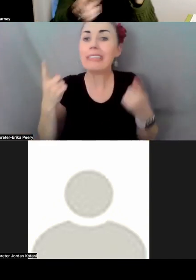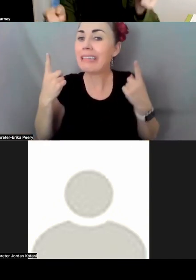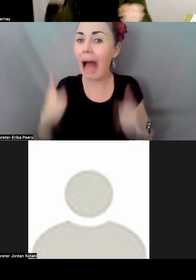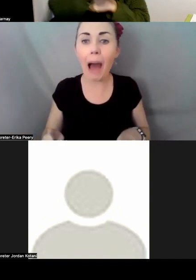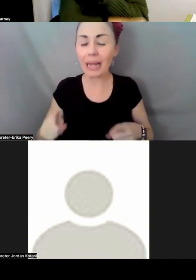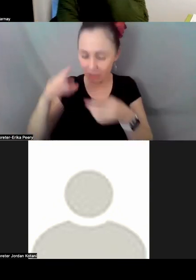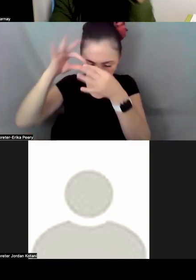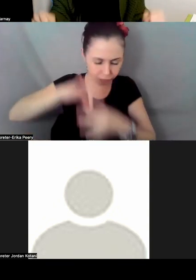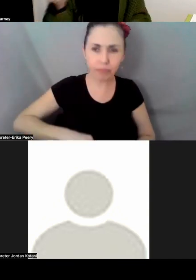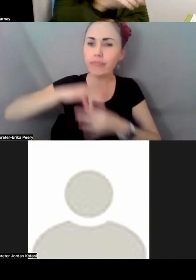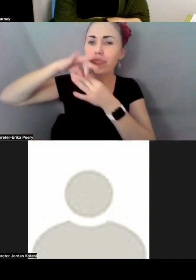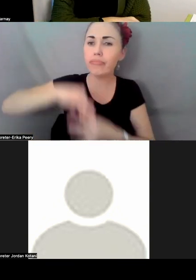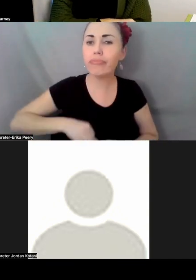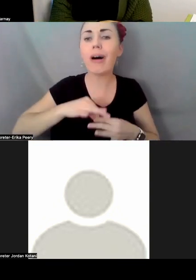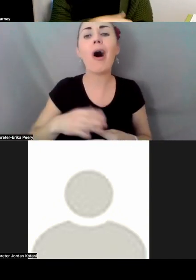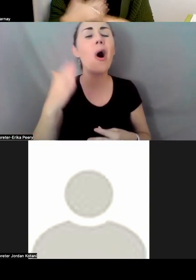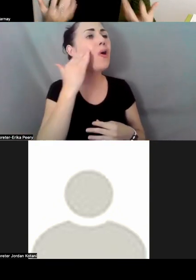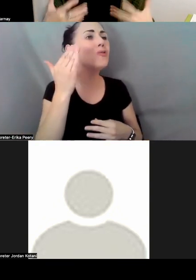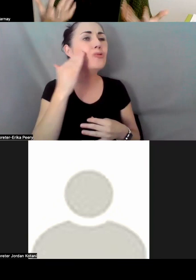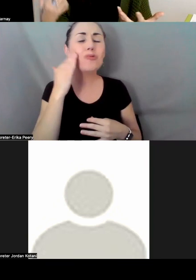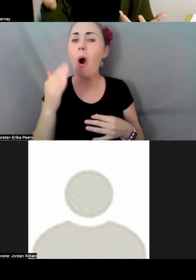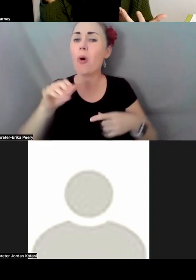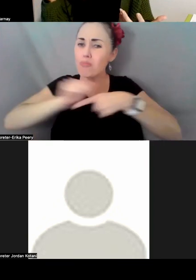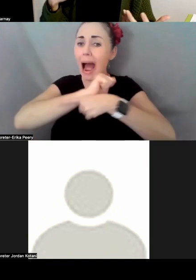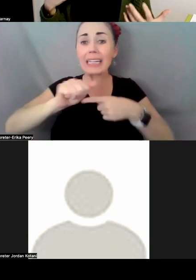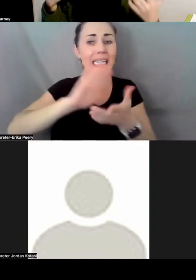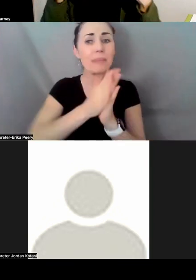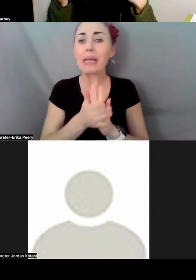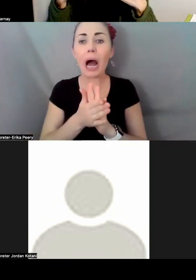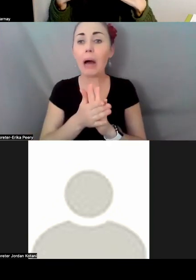and your arms turn, been doing it long enough, unconscious thing. We don't have to think about,